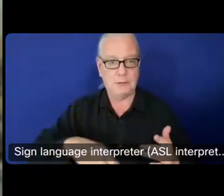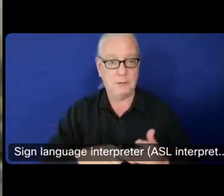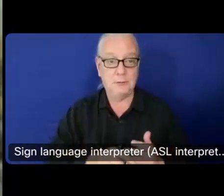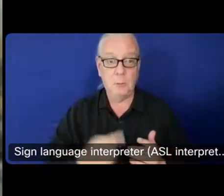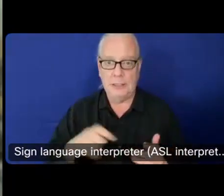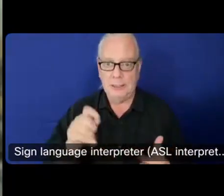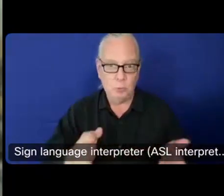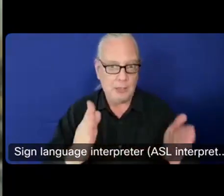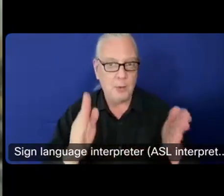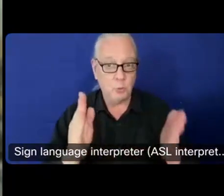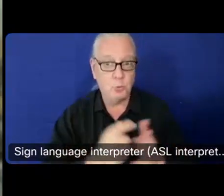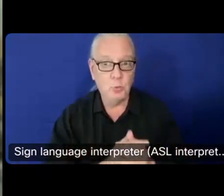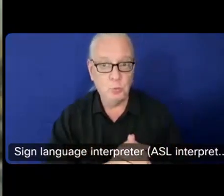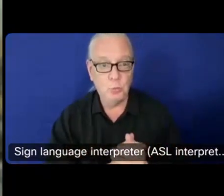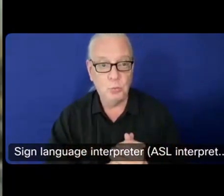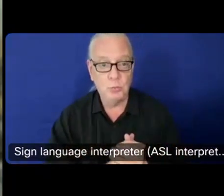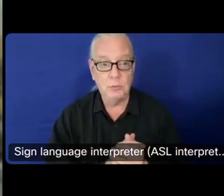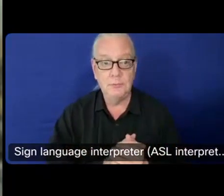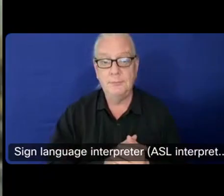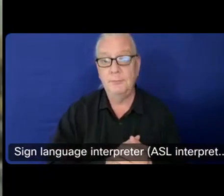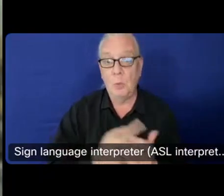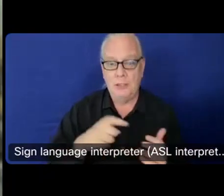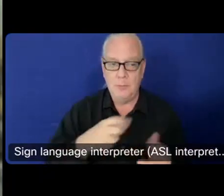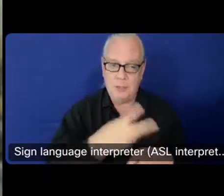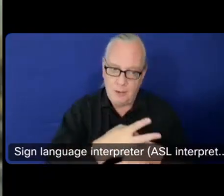and it's something folks need to look out for and be reminded